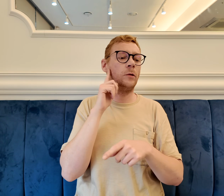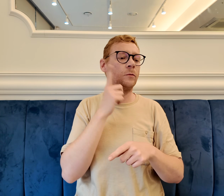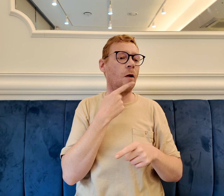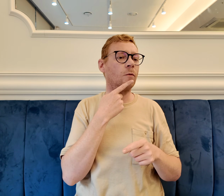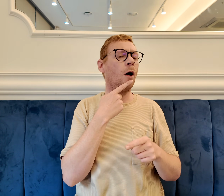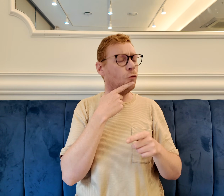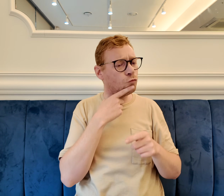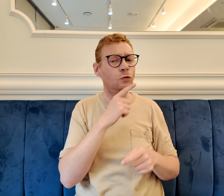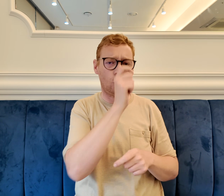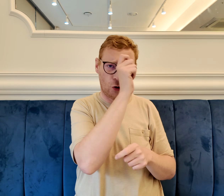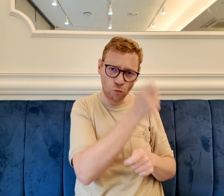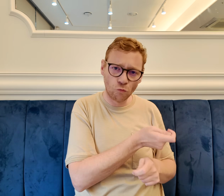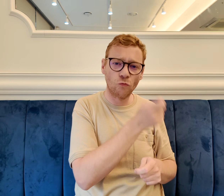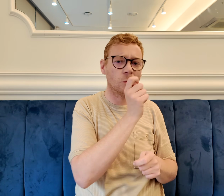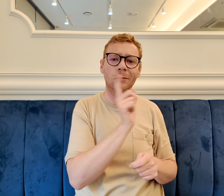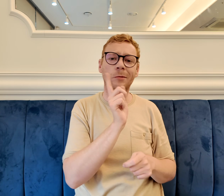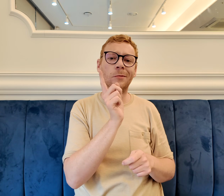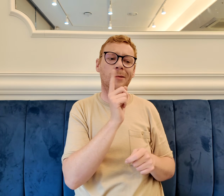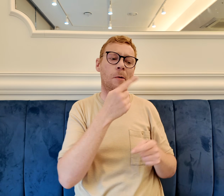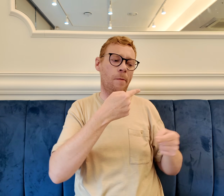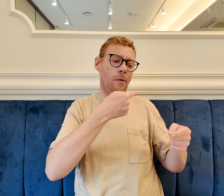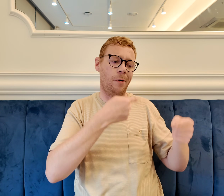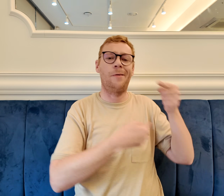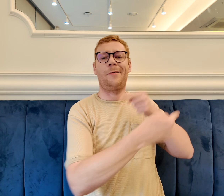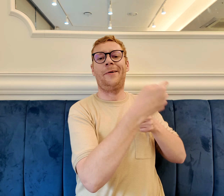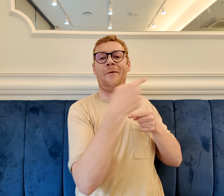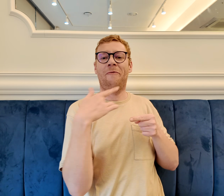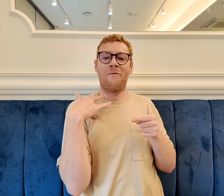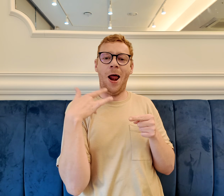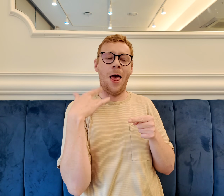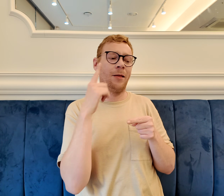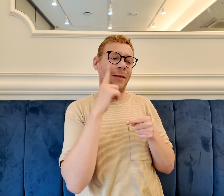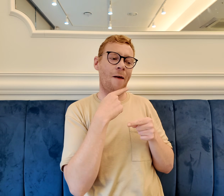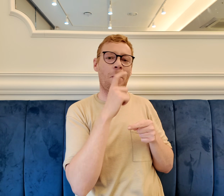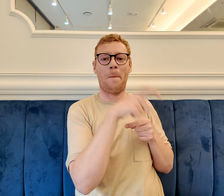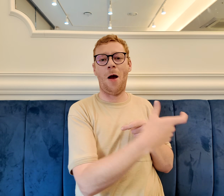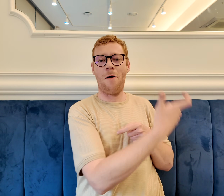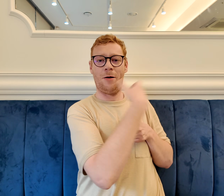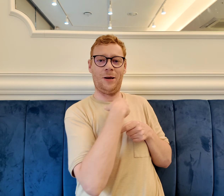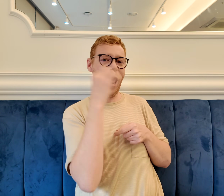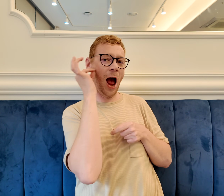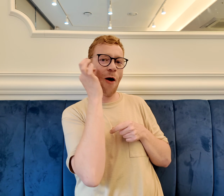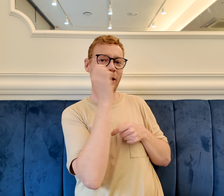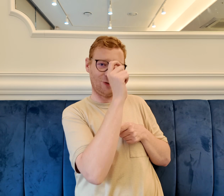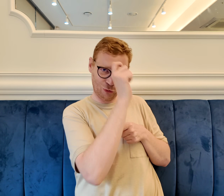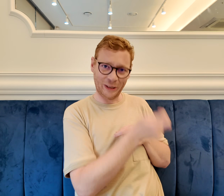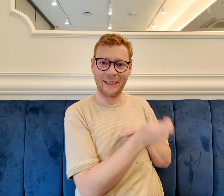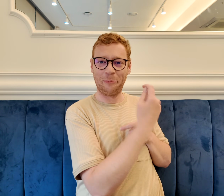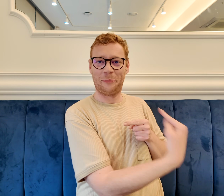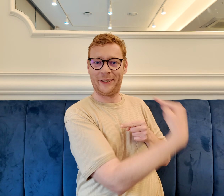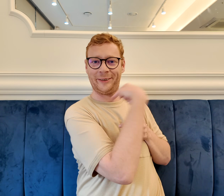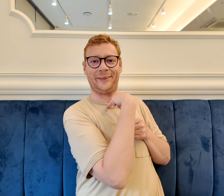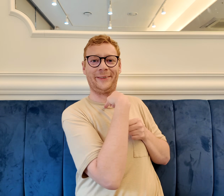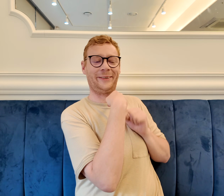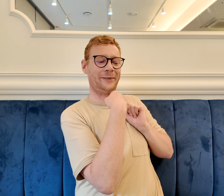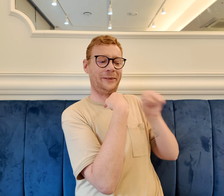There's often a lack of courtesy and respect for deaf people. In fact, there's an underlying atmosphere that deaf people must unconditionally respect hearing people.